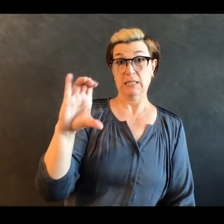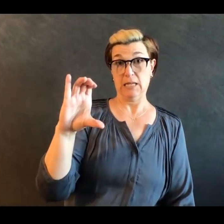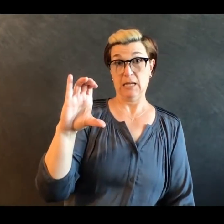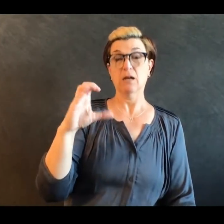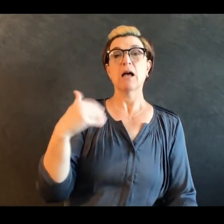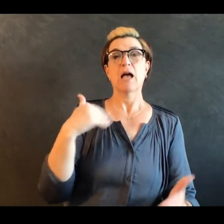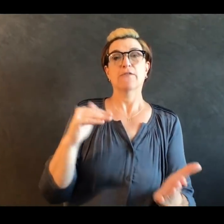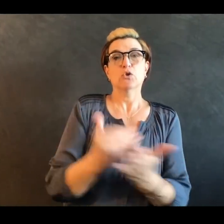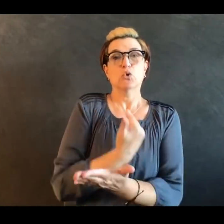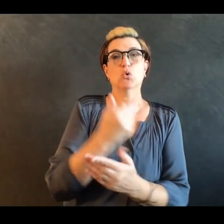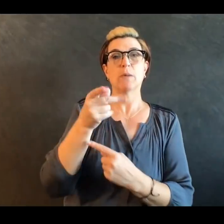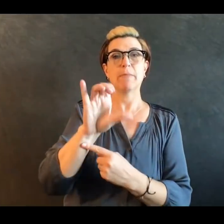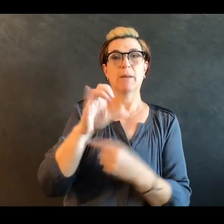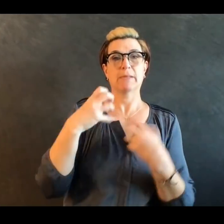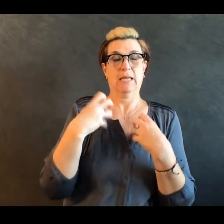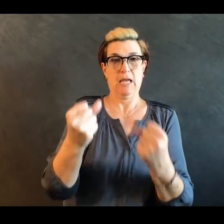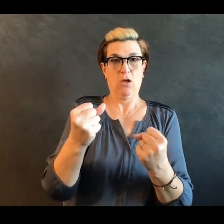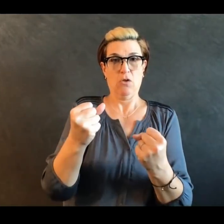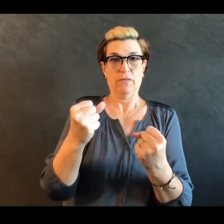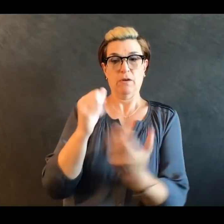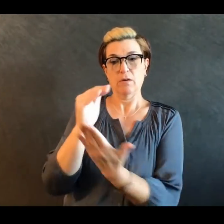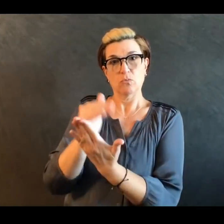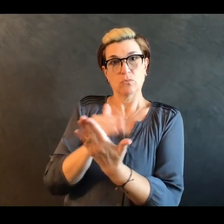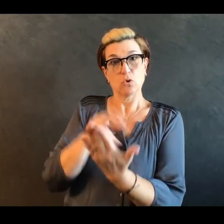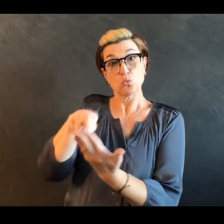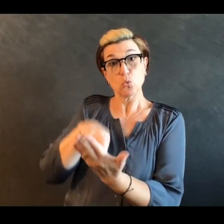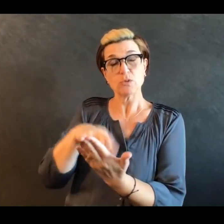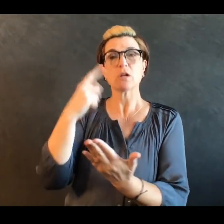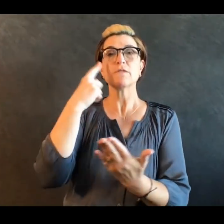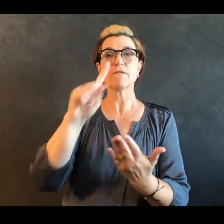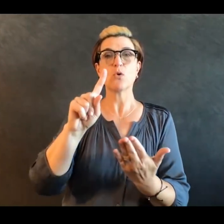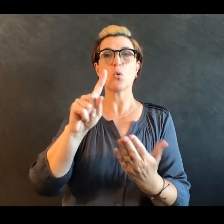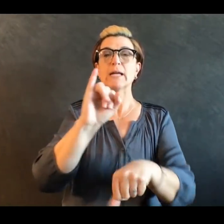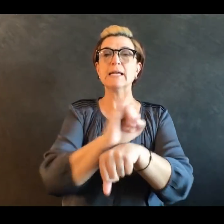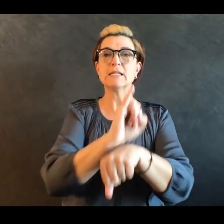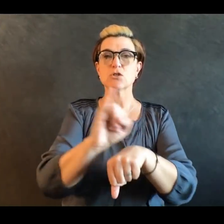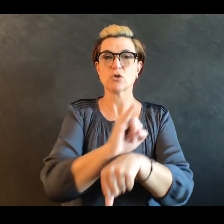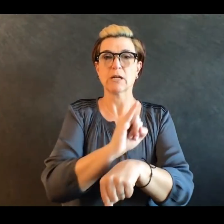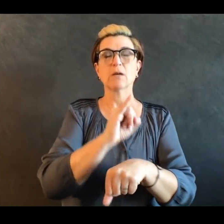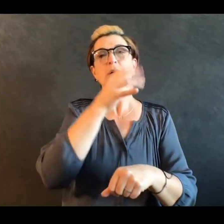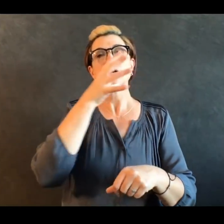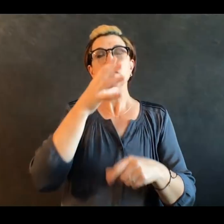for critical industries in a few moments agricultural secretary sonny perdue will